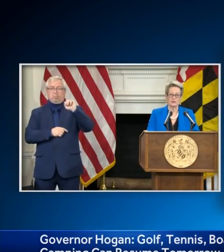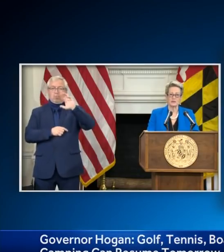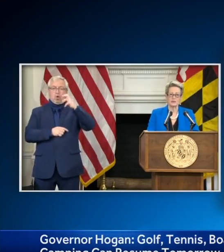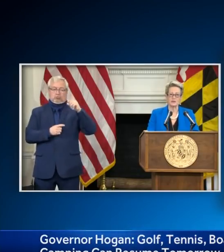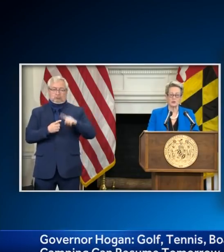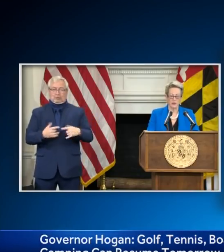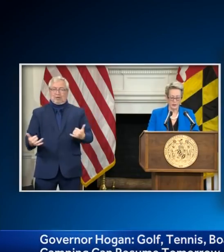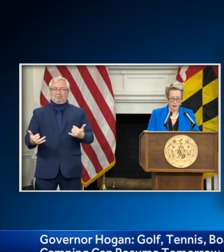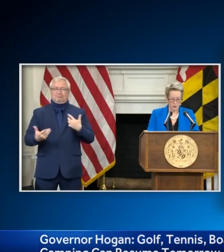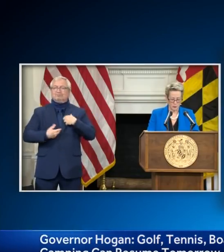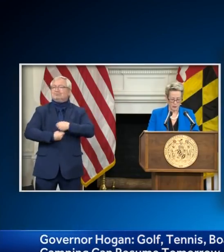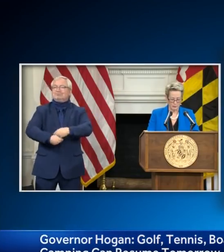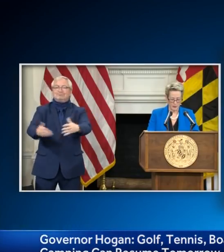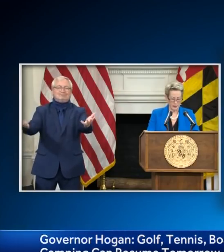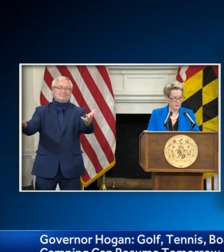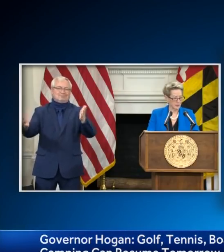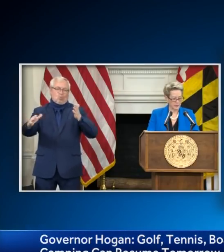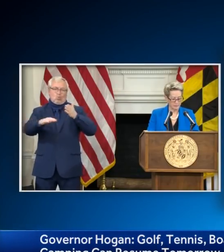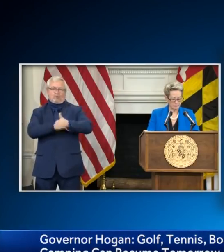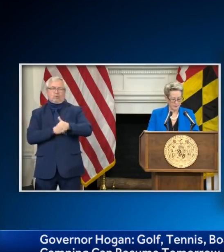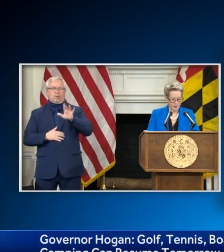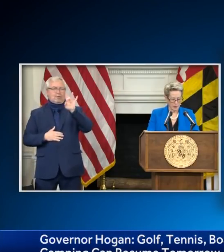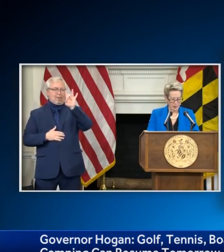OUR MEAL PROGRAM CONTINUES WITH SUCCESS.